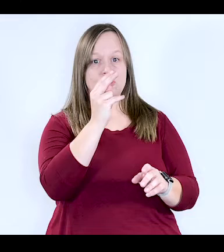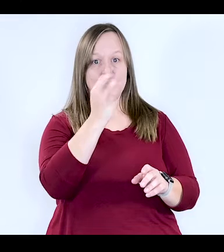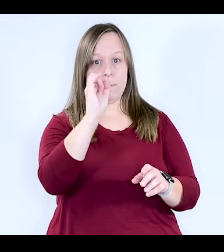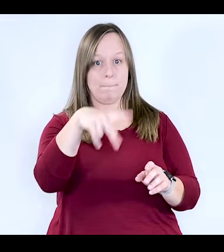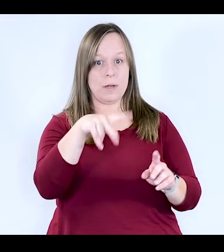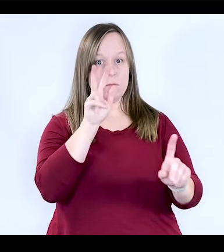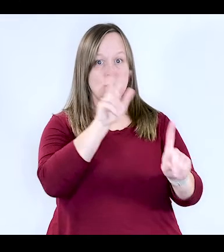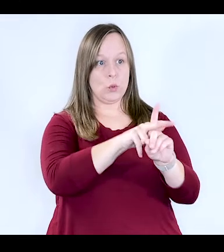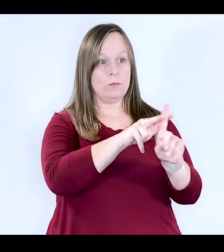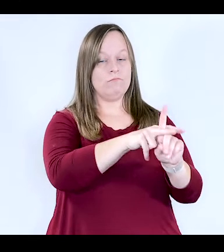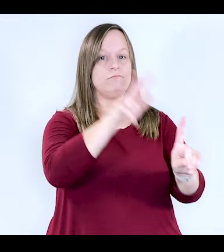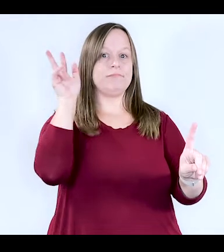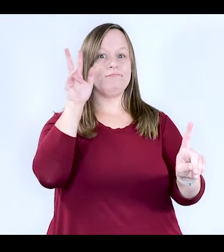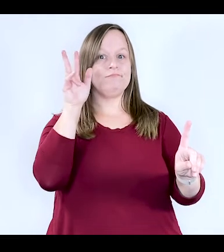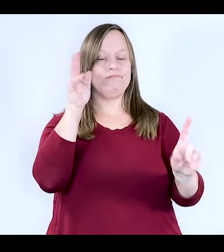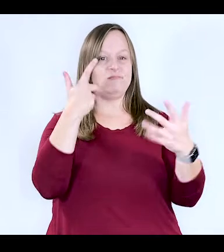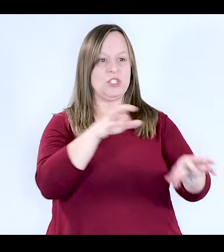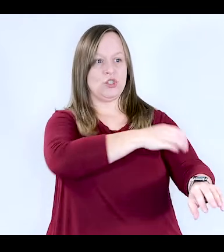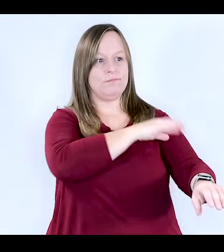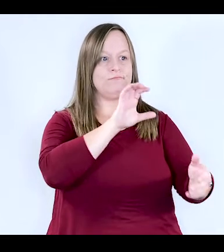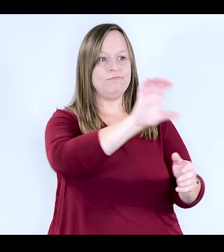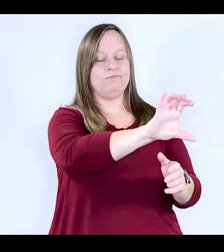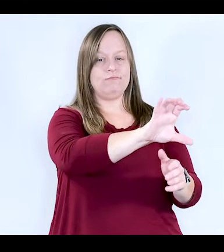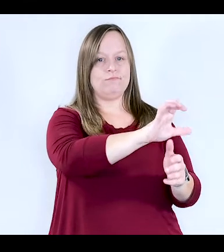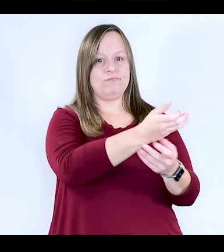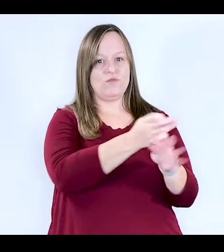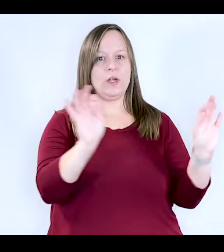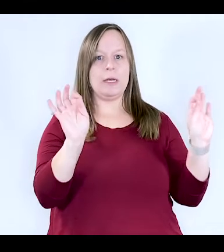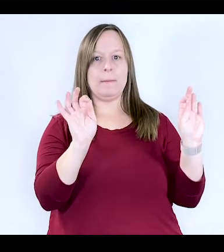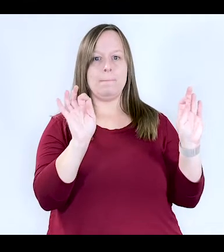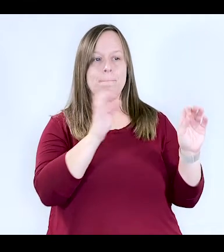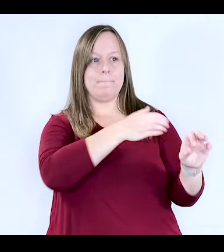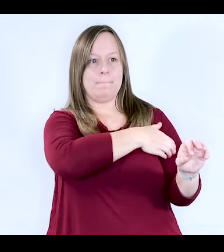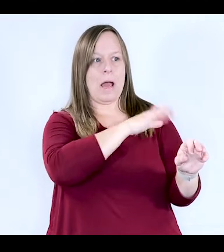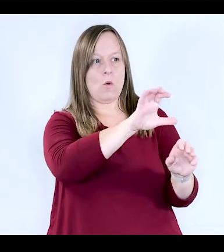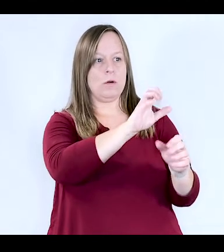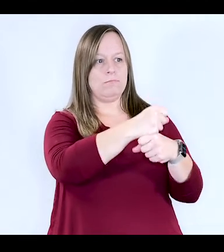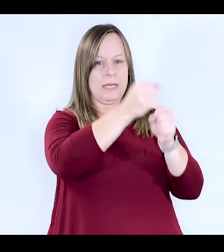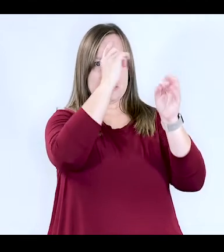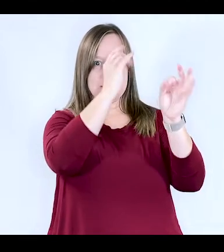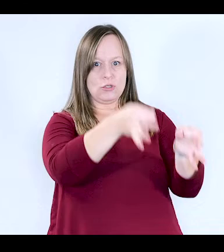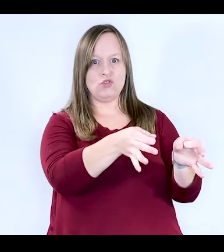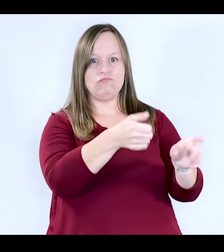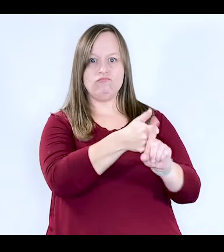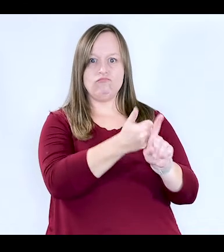and allowing you to have the freedom and the power to make your own decisions.